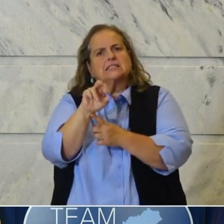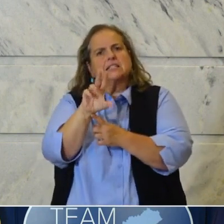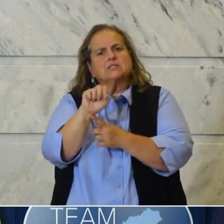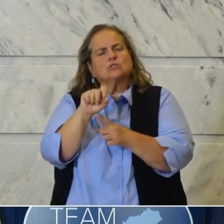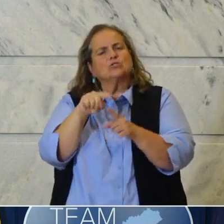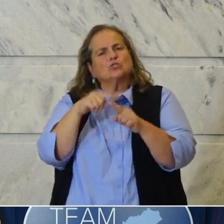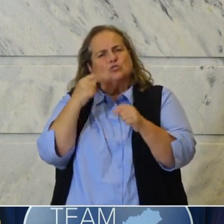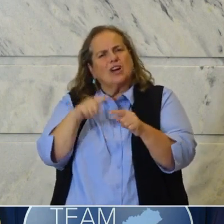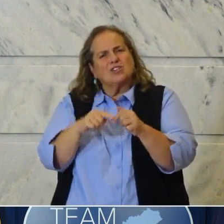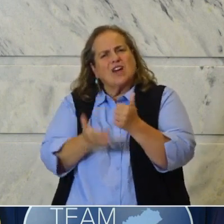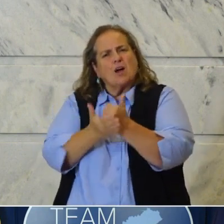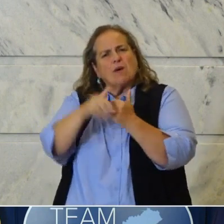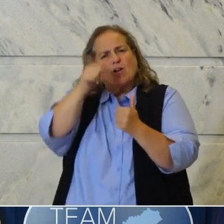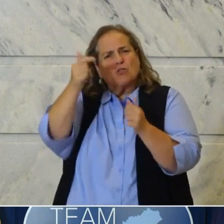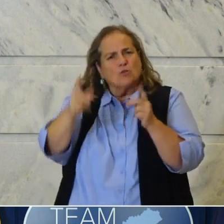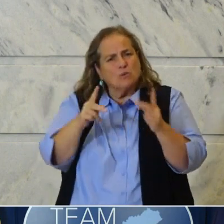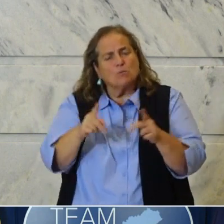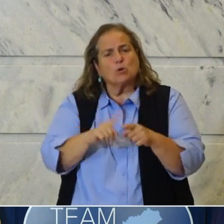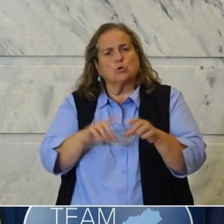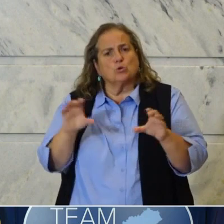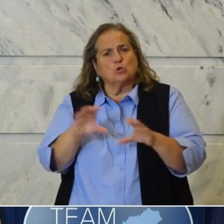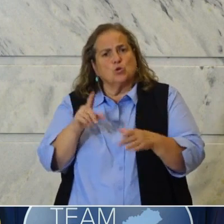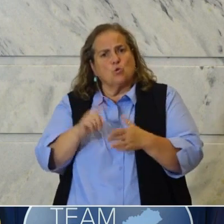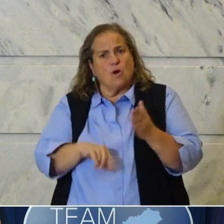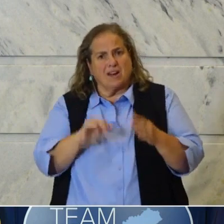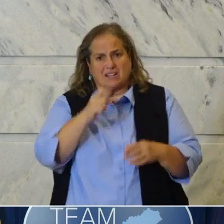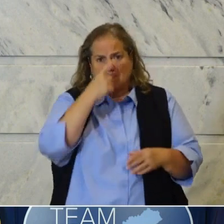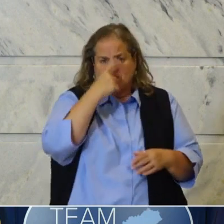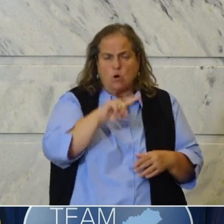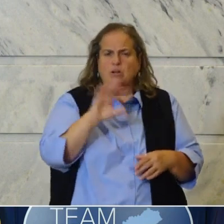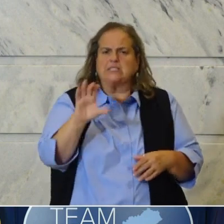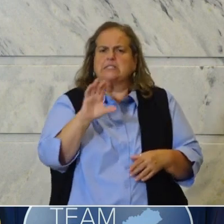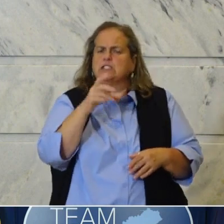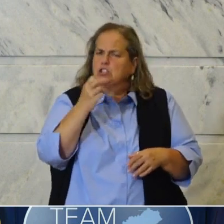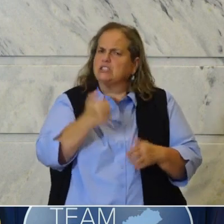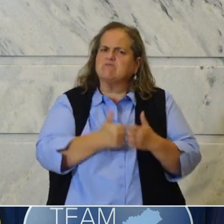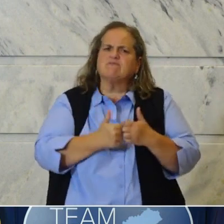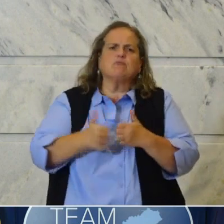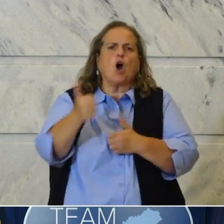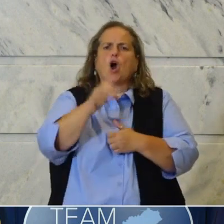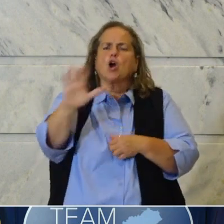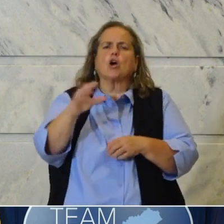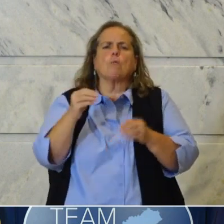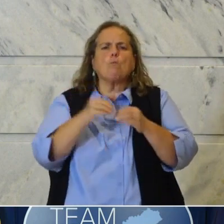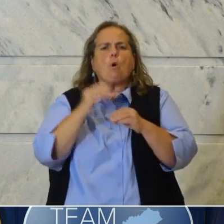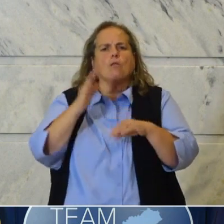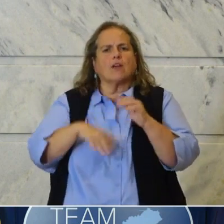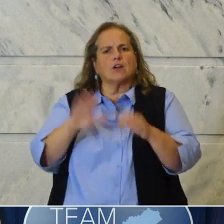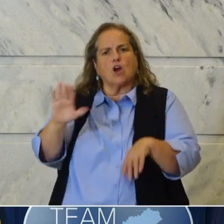out, doing what is far and beyond the civic duty of a 16 year old. You don't